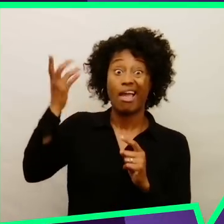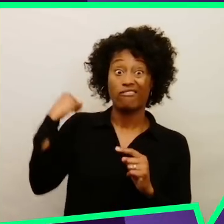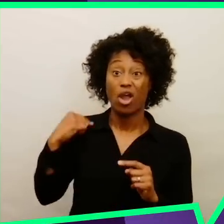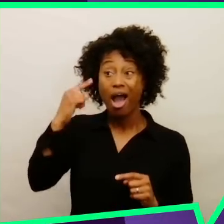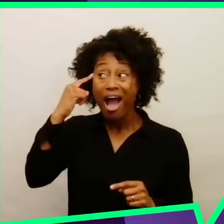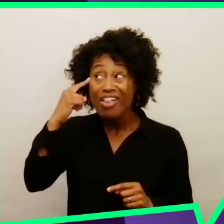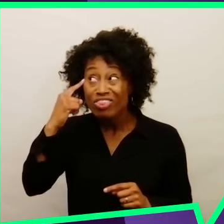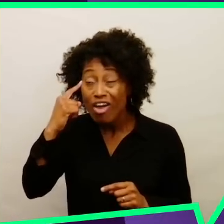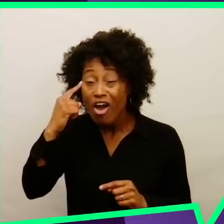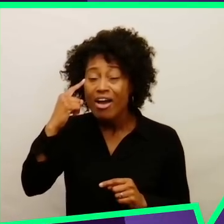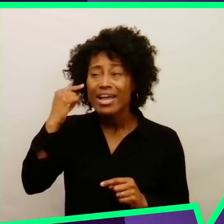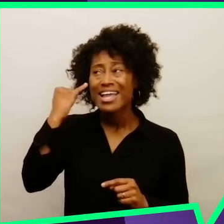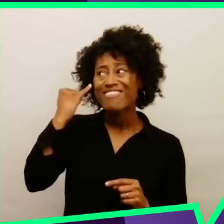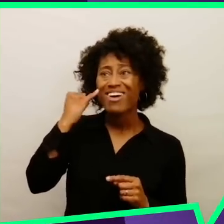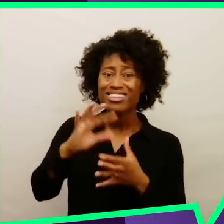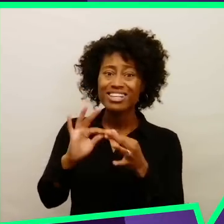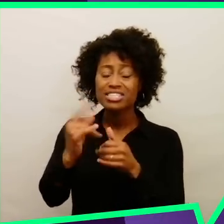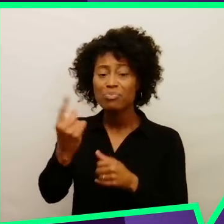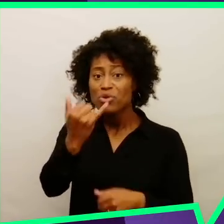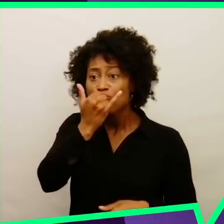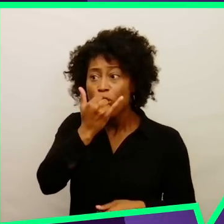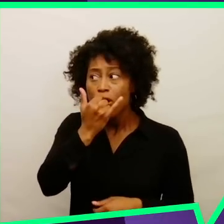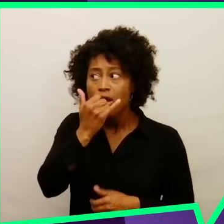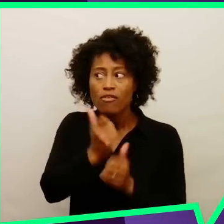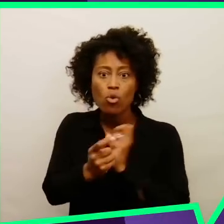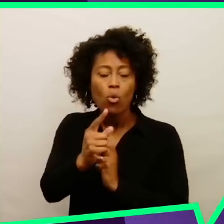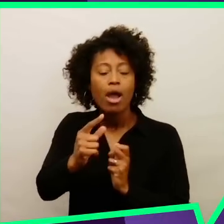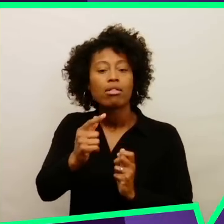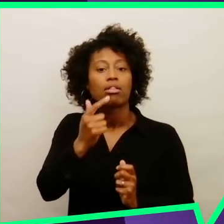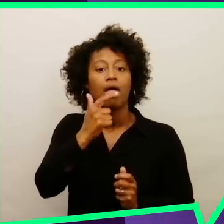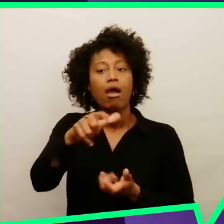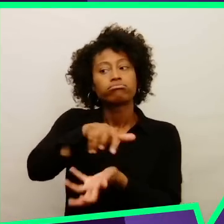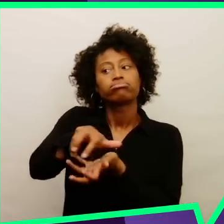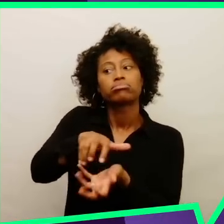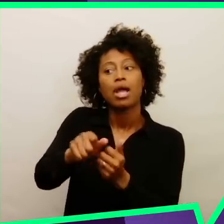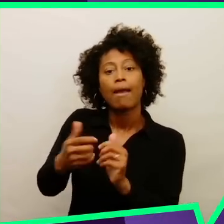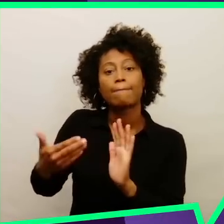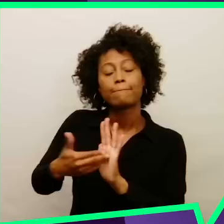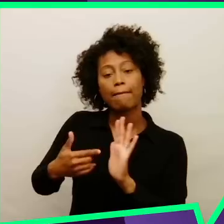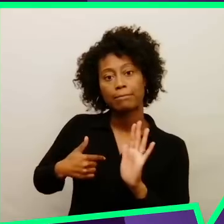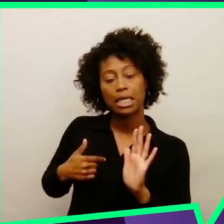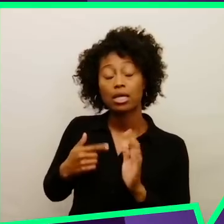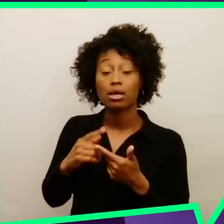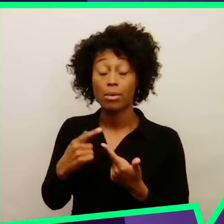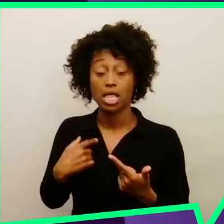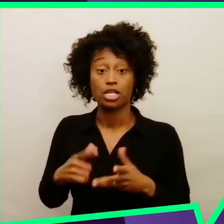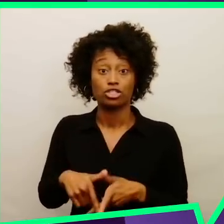I was afraid if I say something wrong, everyone would laugh at me.